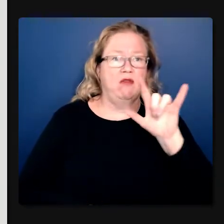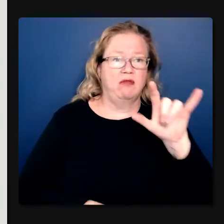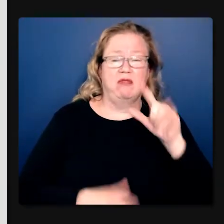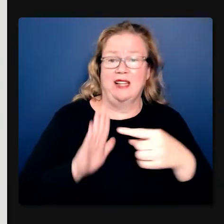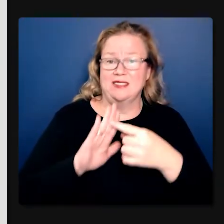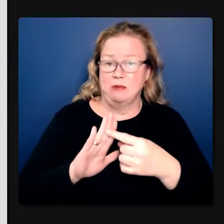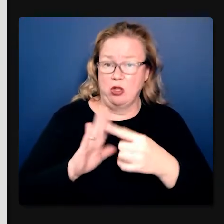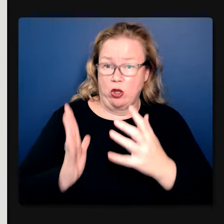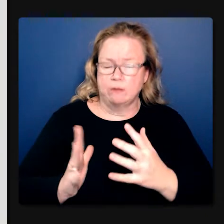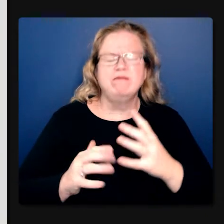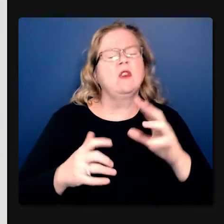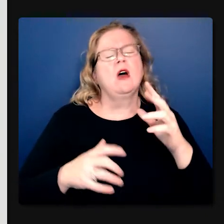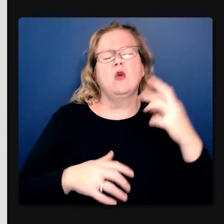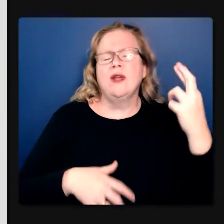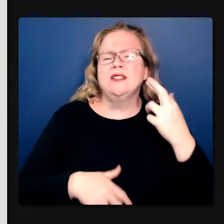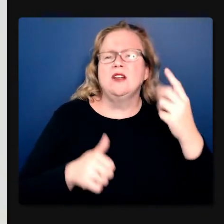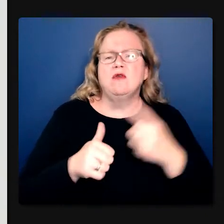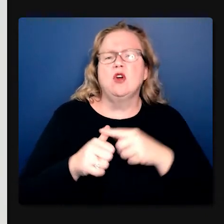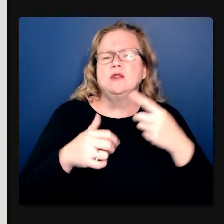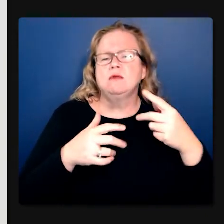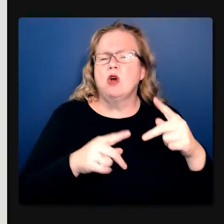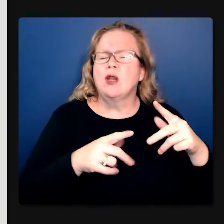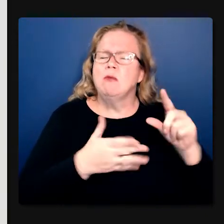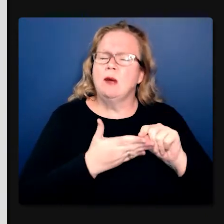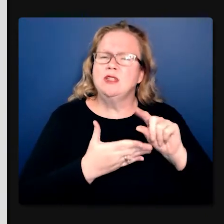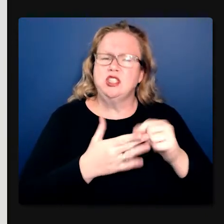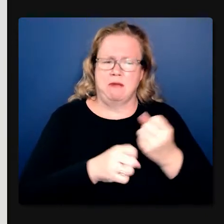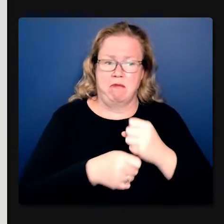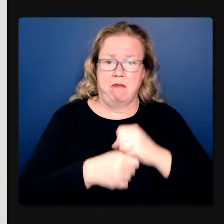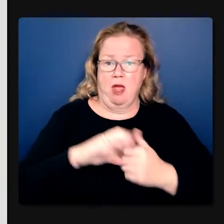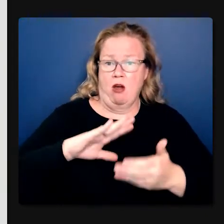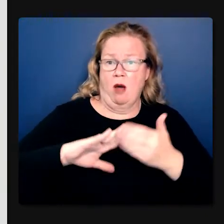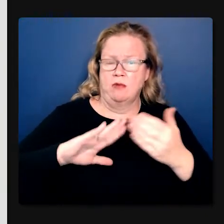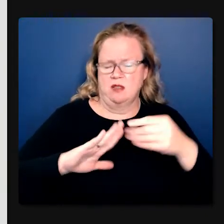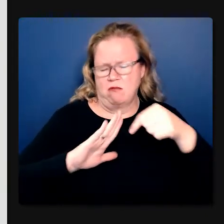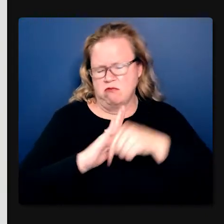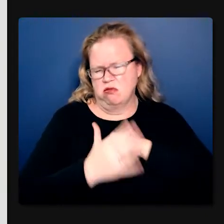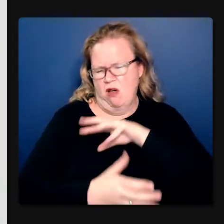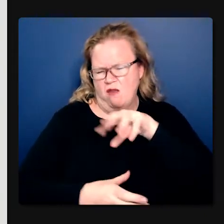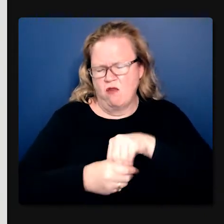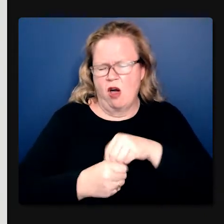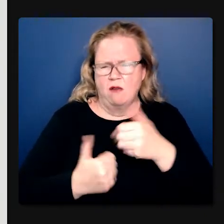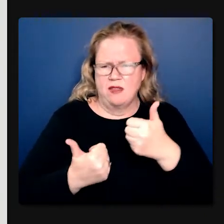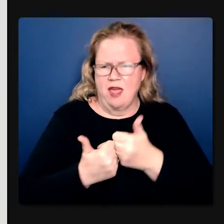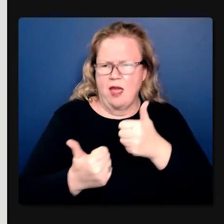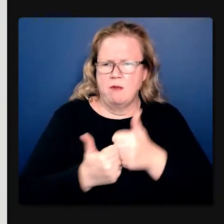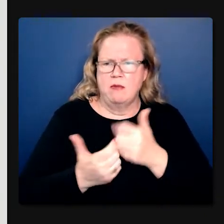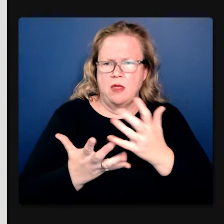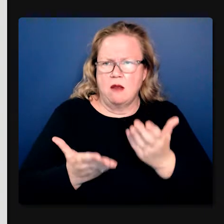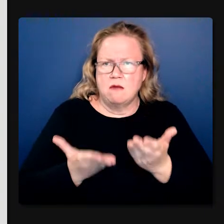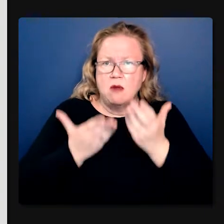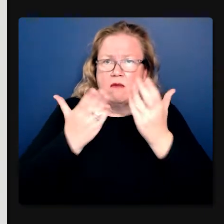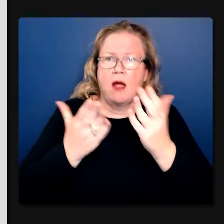Our purpose in first-party publishing is to create and operate deeply engaging games that foster meaningful communities.